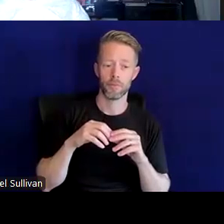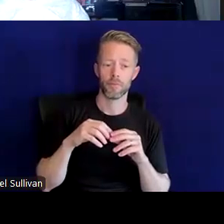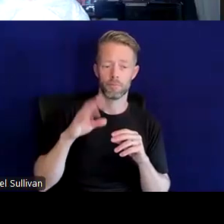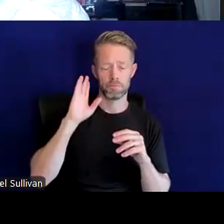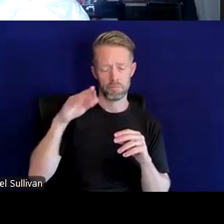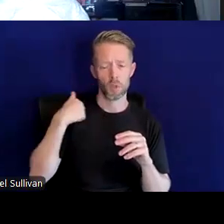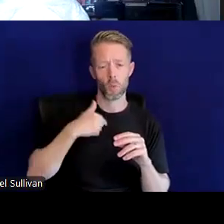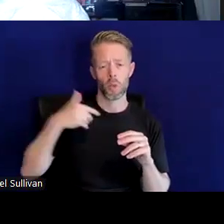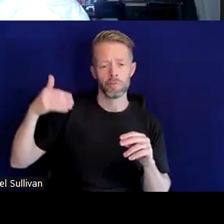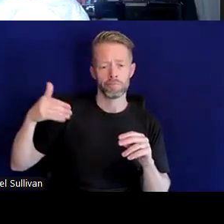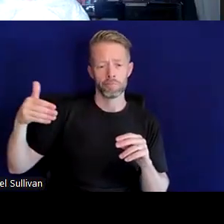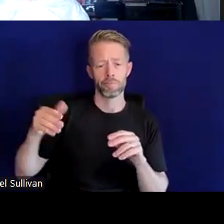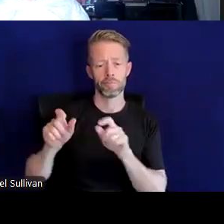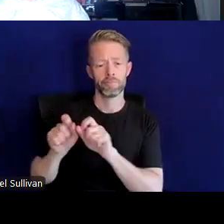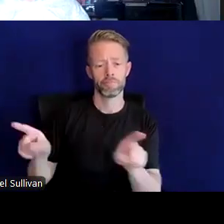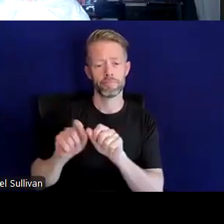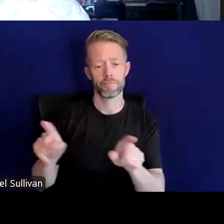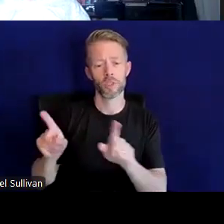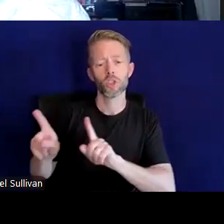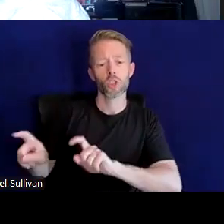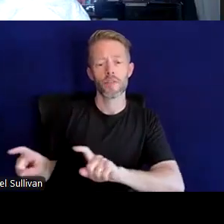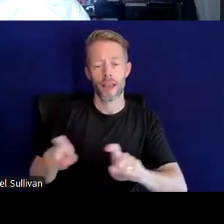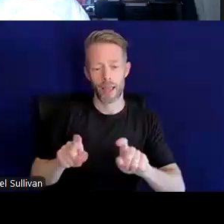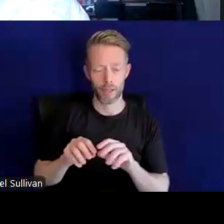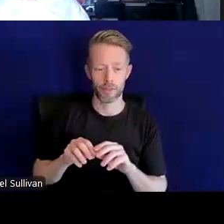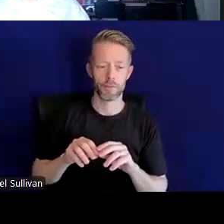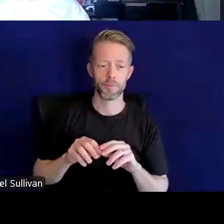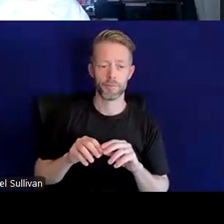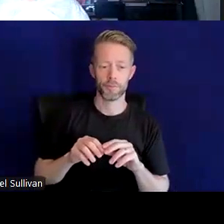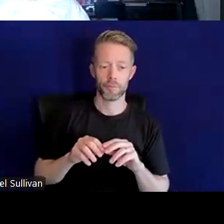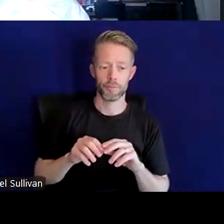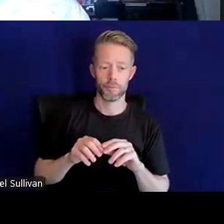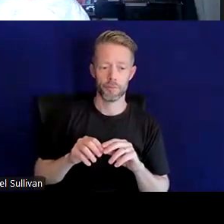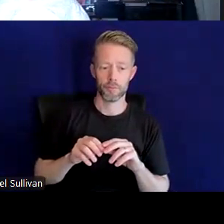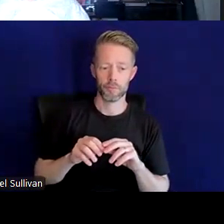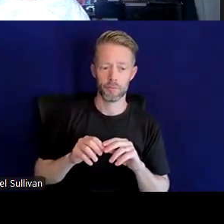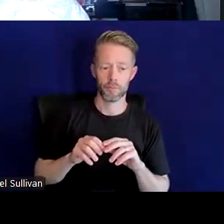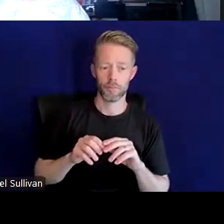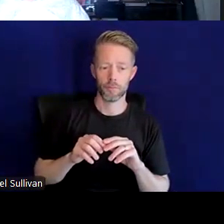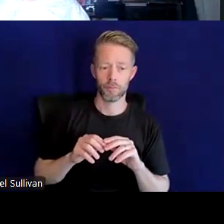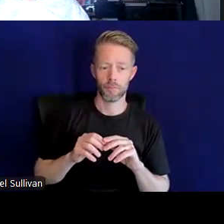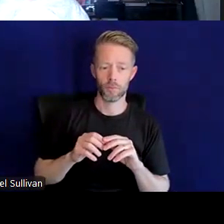higher ed and we do surveys, out of all the people at a college, university, or wherever, who do